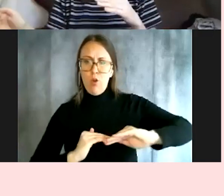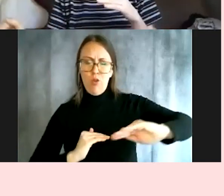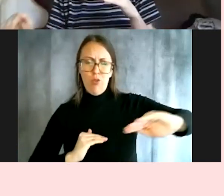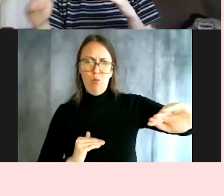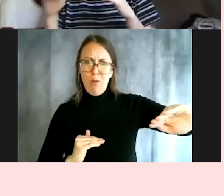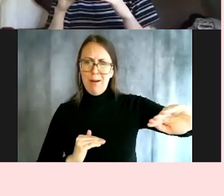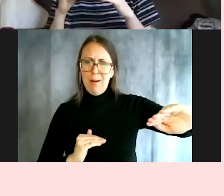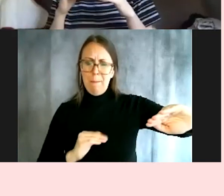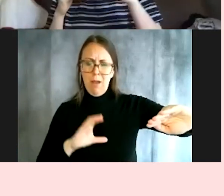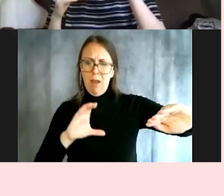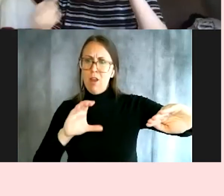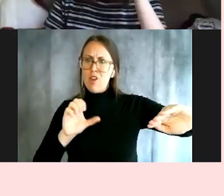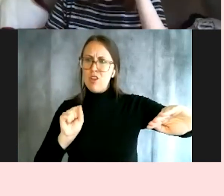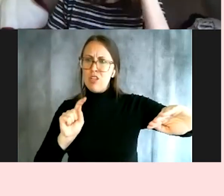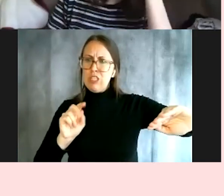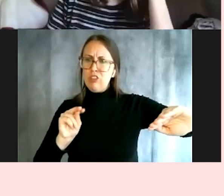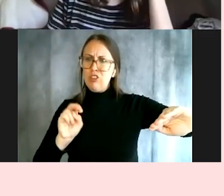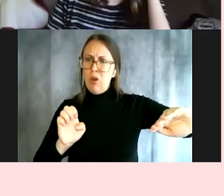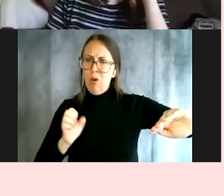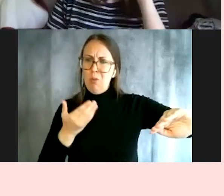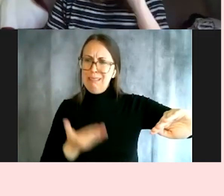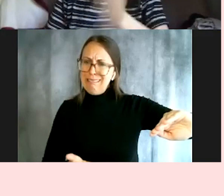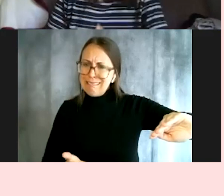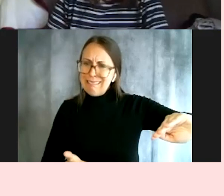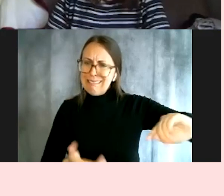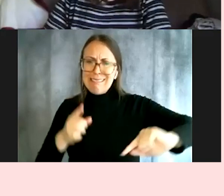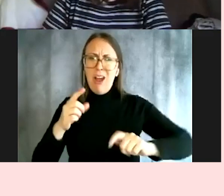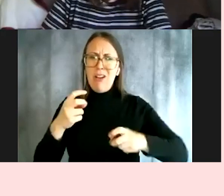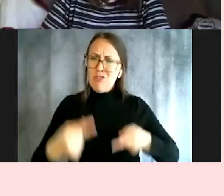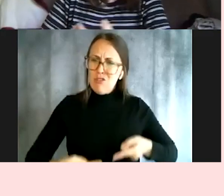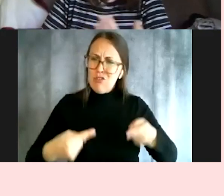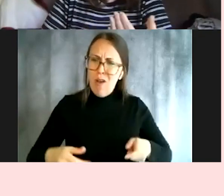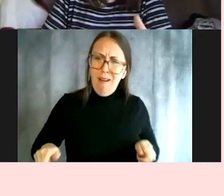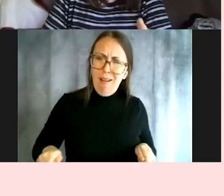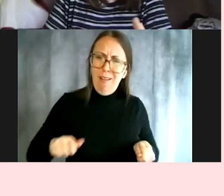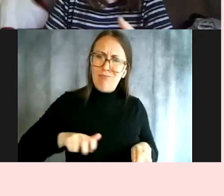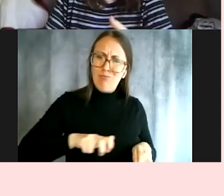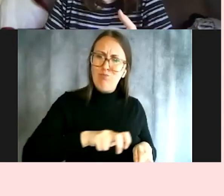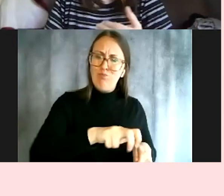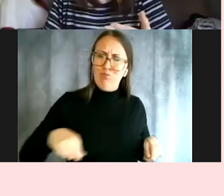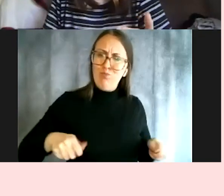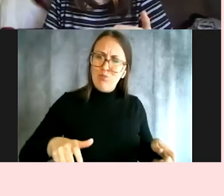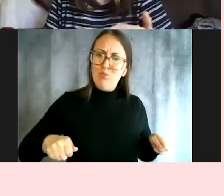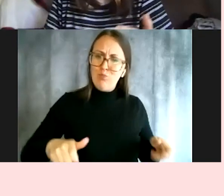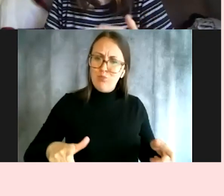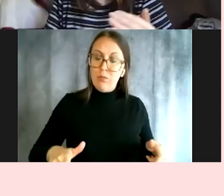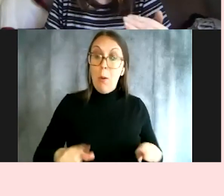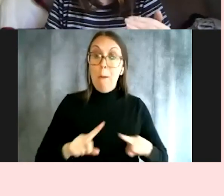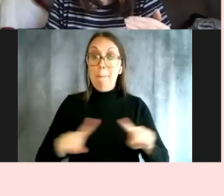can still meet the ADA requirements and similar to that the WCAG doesn't necessarily cover everything